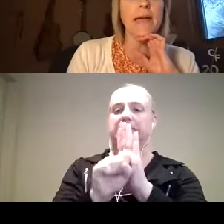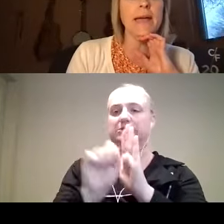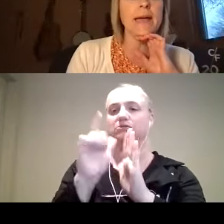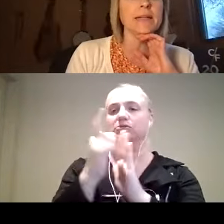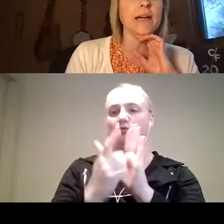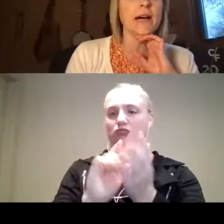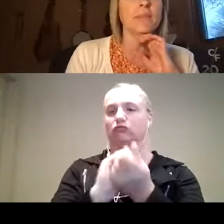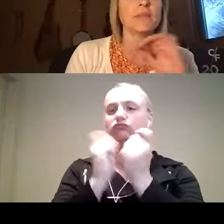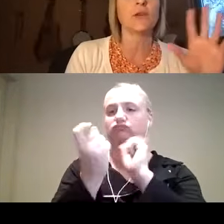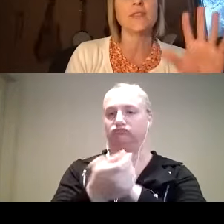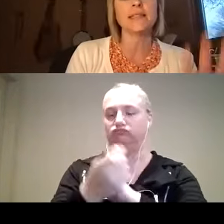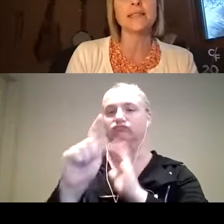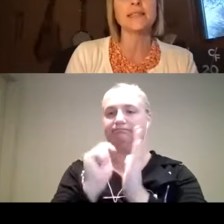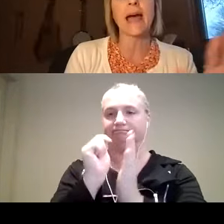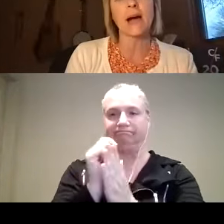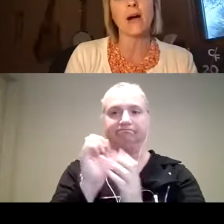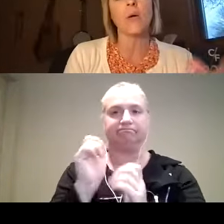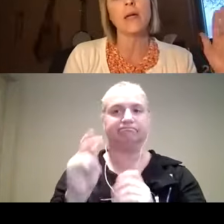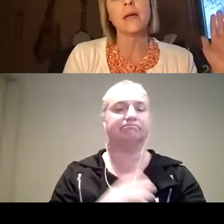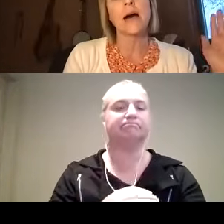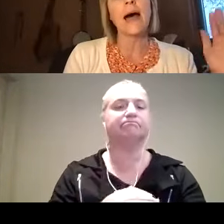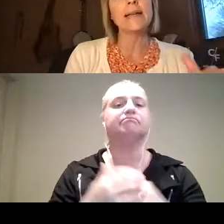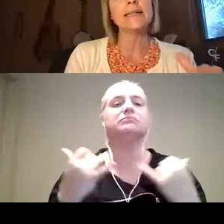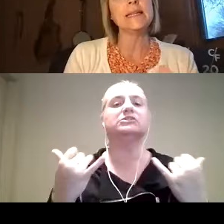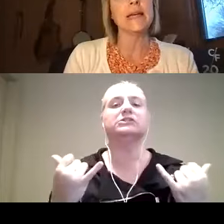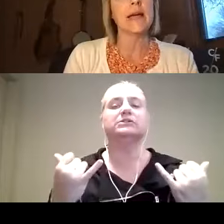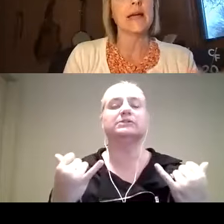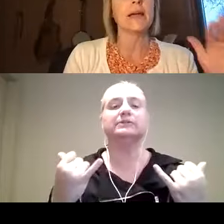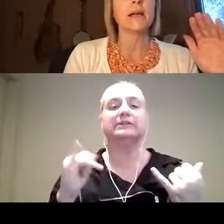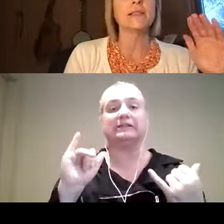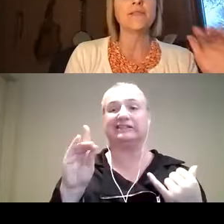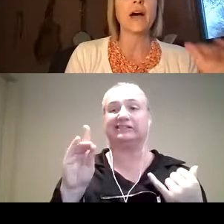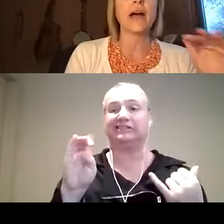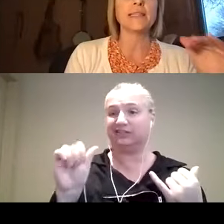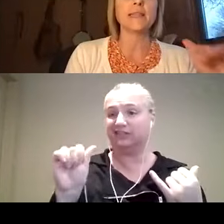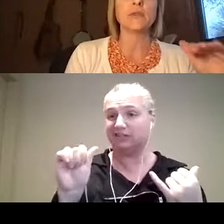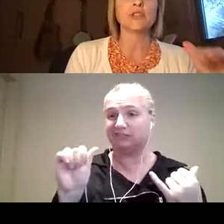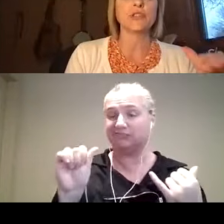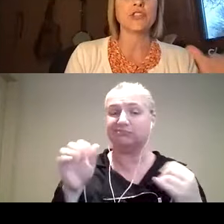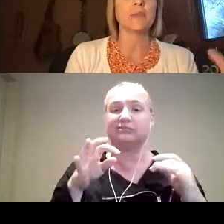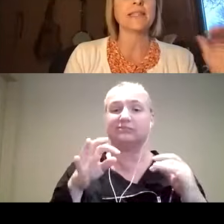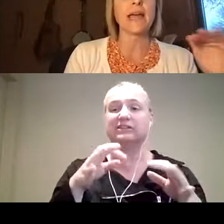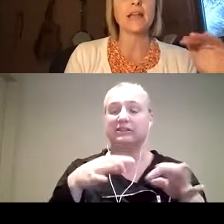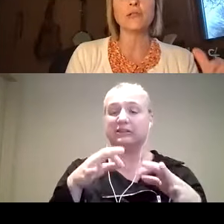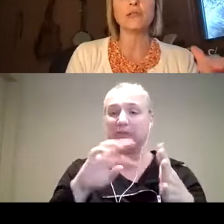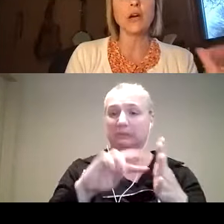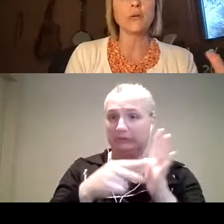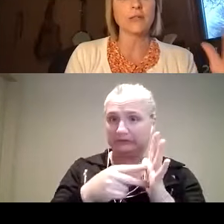And so, this is how IDEA defines emotional disturbance. And you'll note